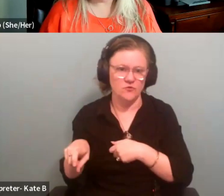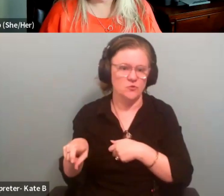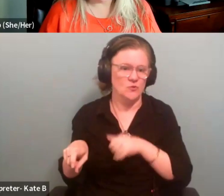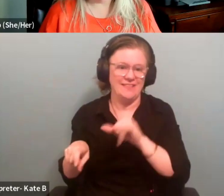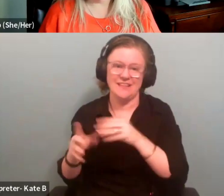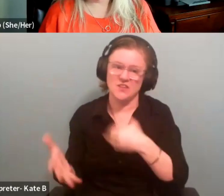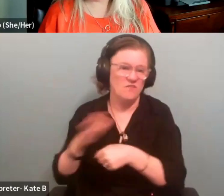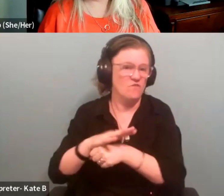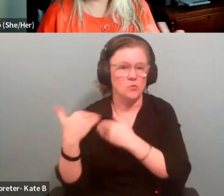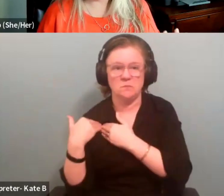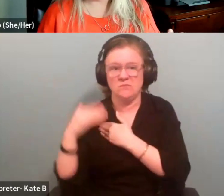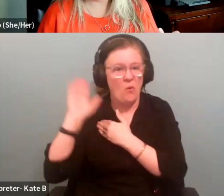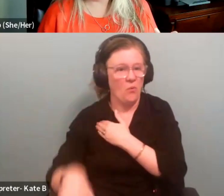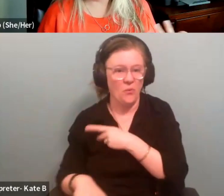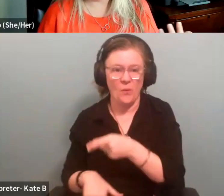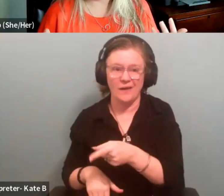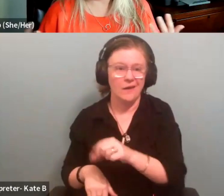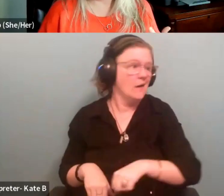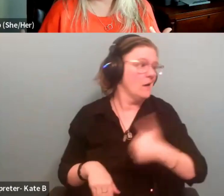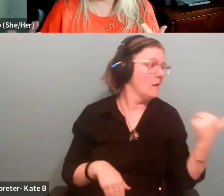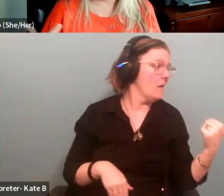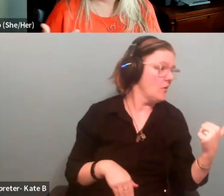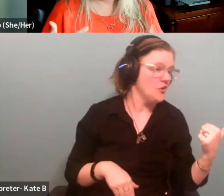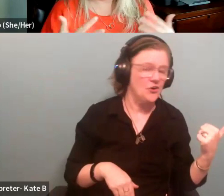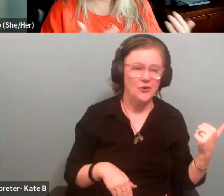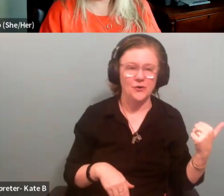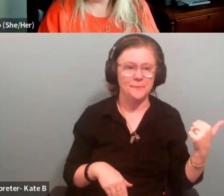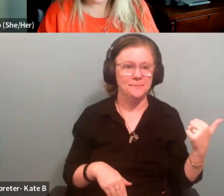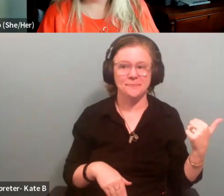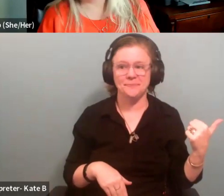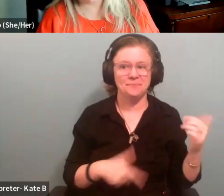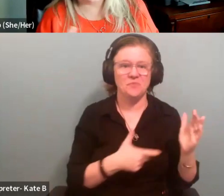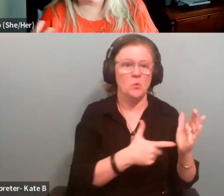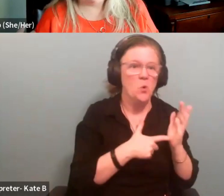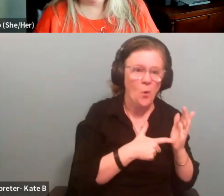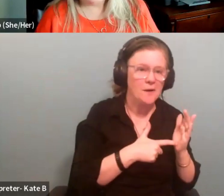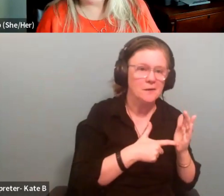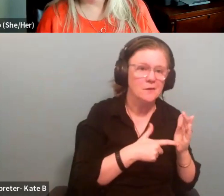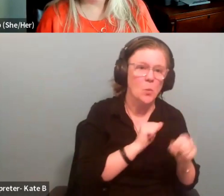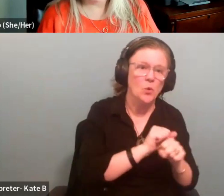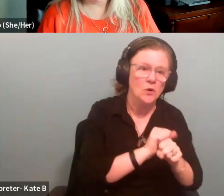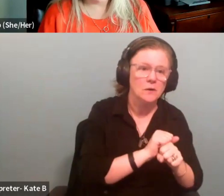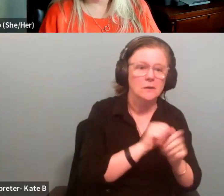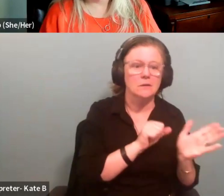responsibility. They don't have any connection to or preference for, you know, certain providers